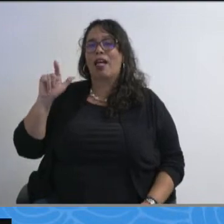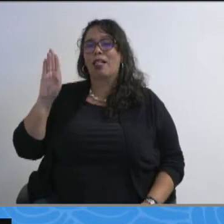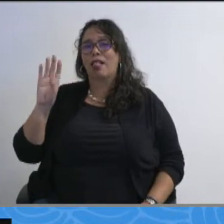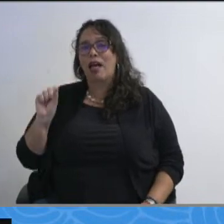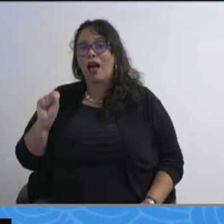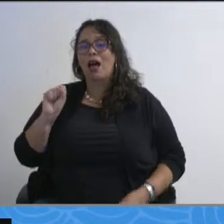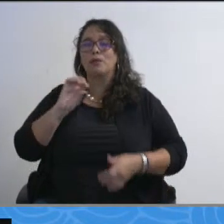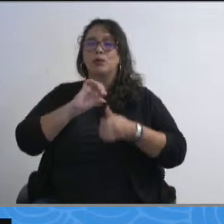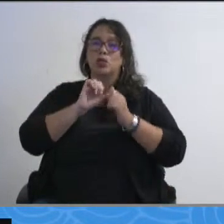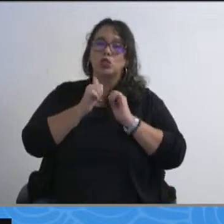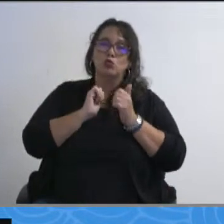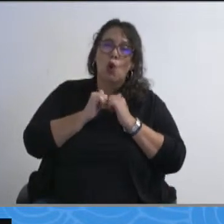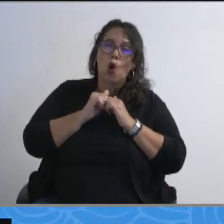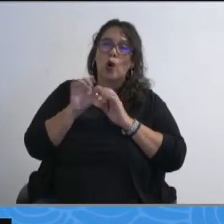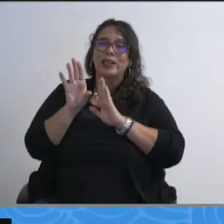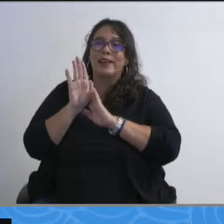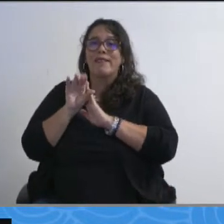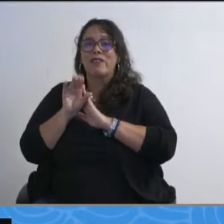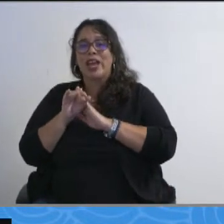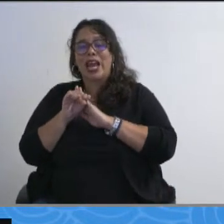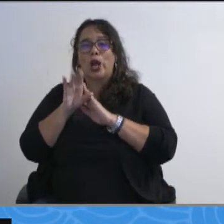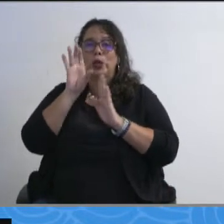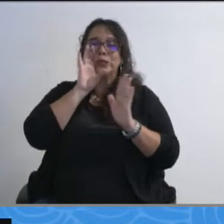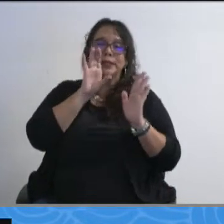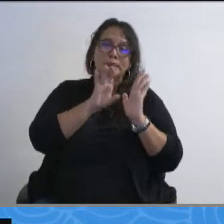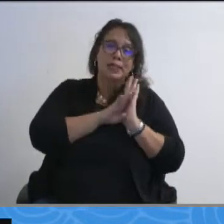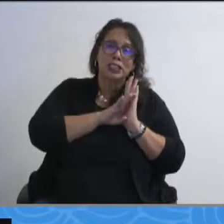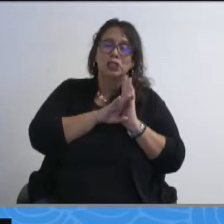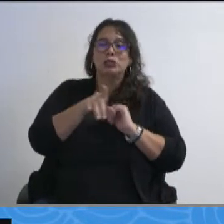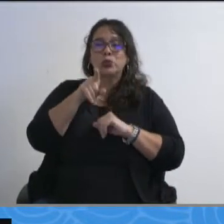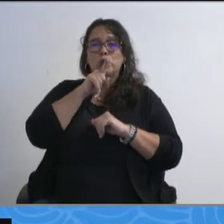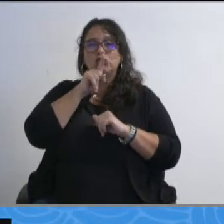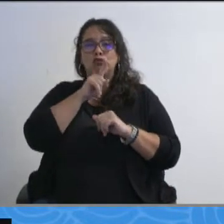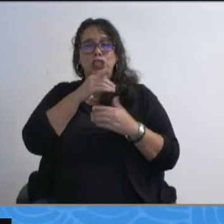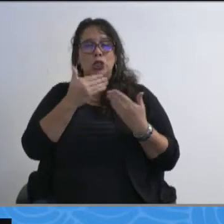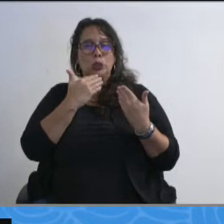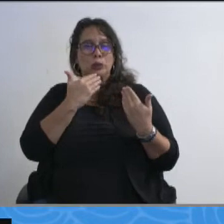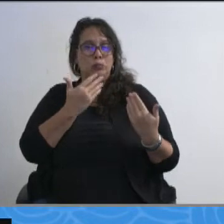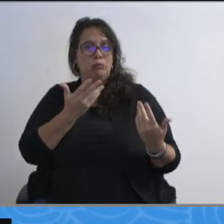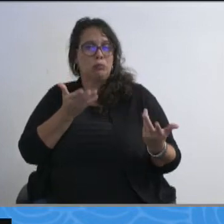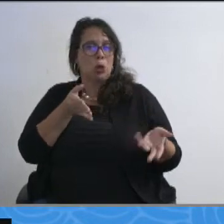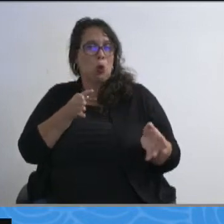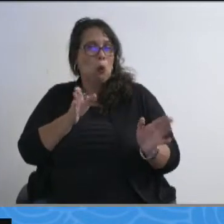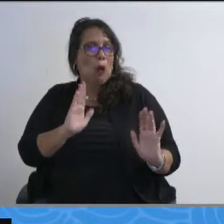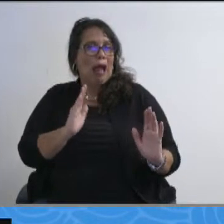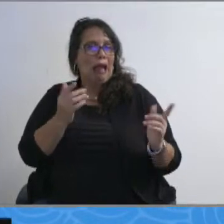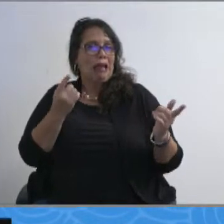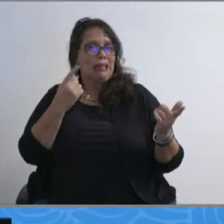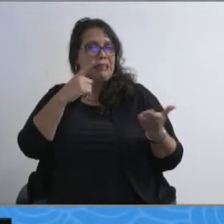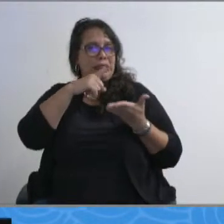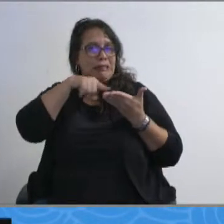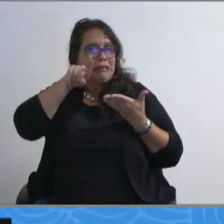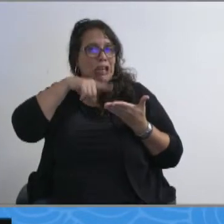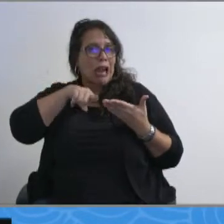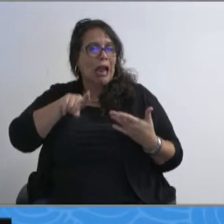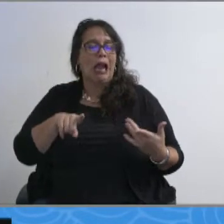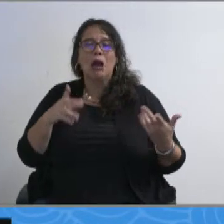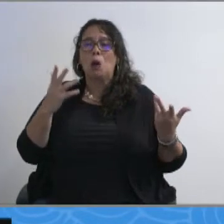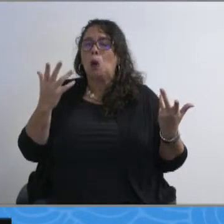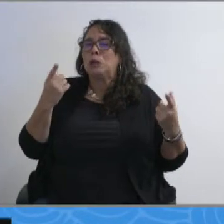There's usually a couple video and photographs you can look at. So, this is a really good way to check out what's happening at the school site, what's happening at these different middle schools.